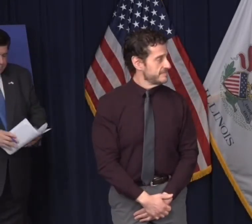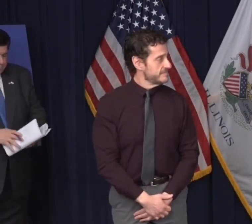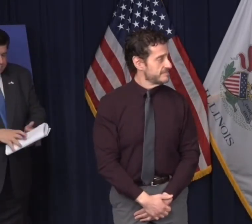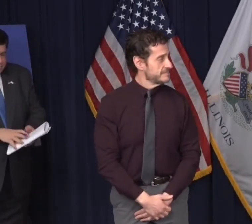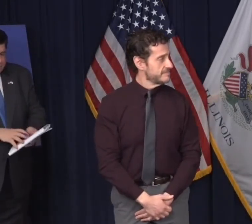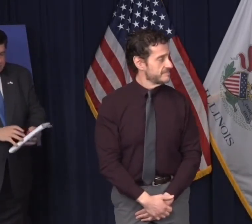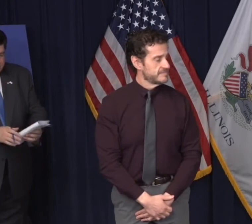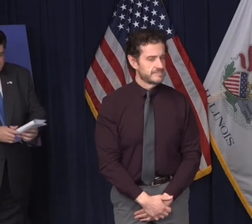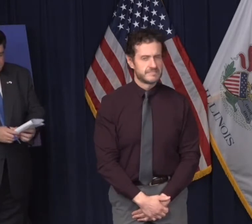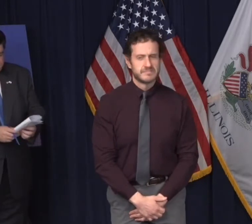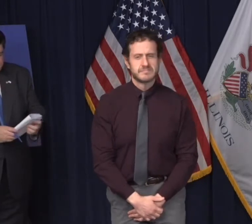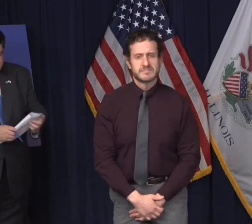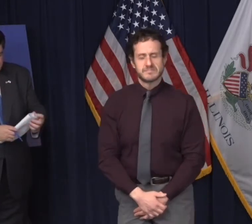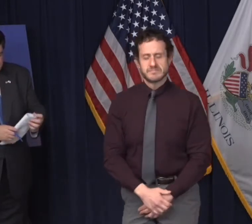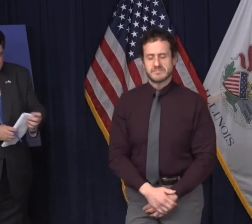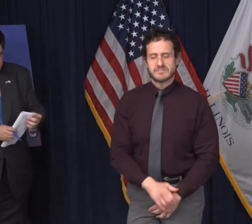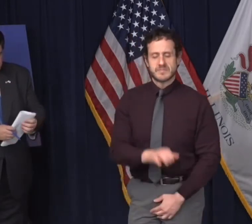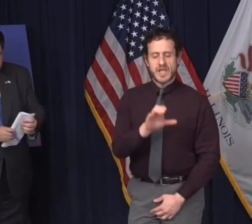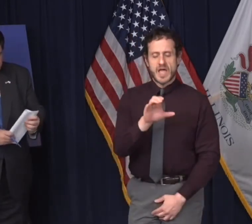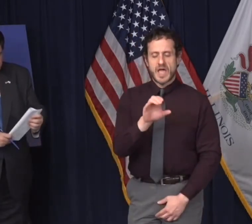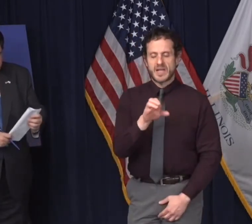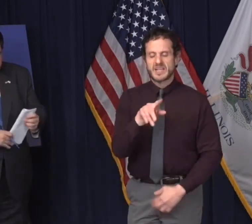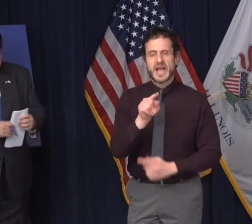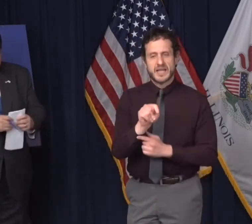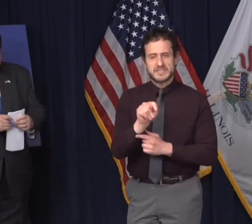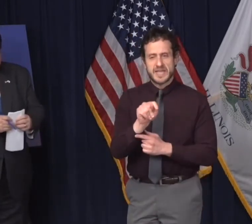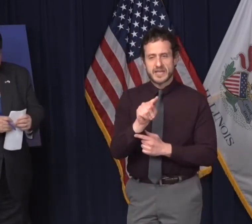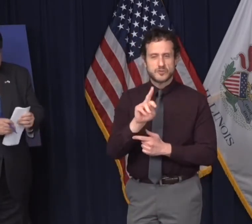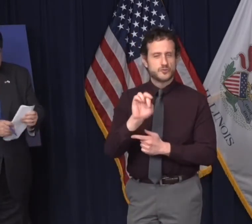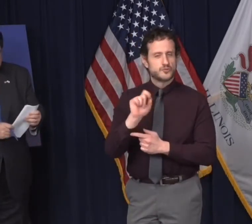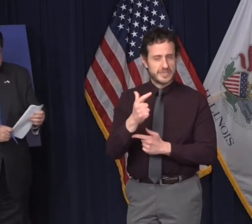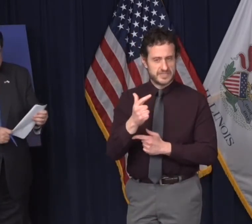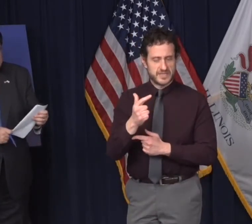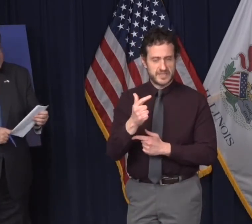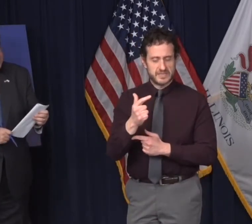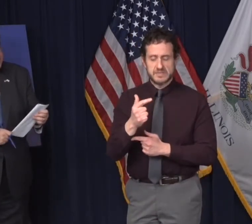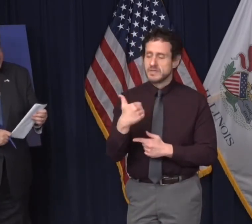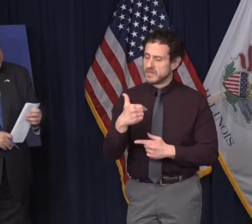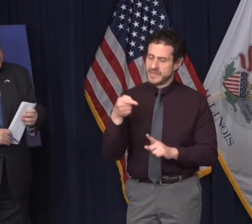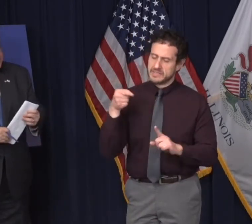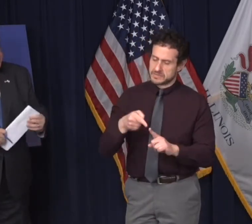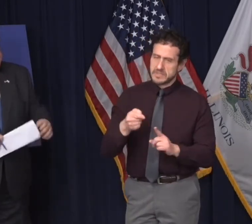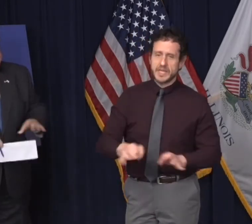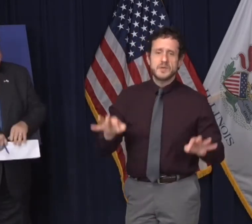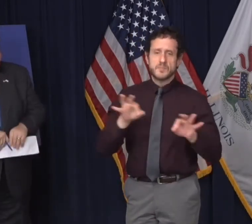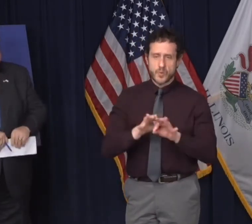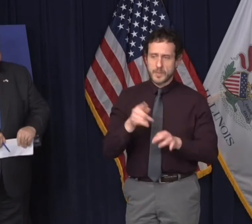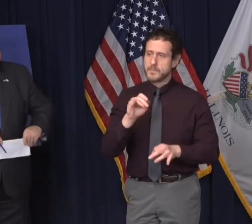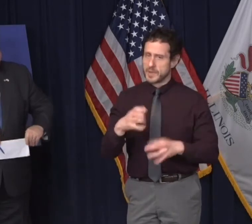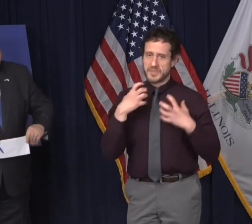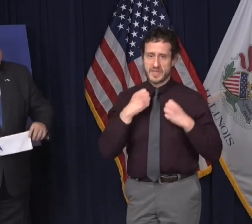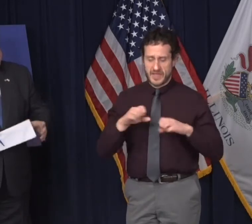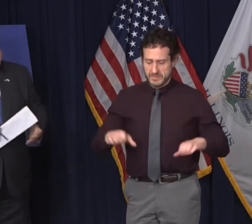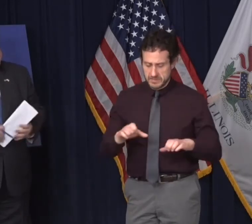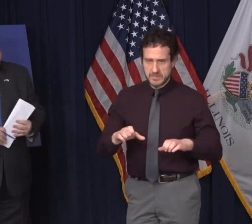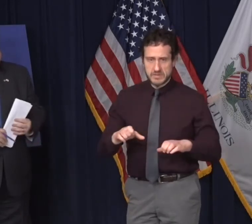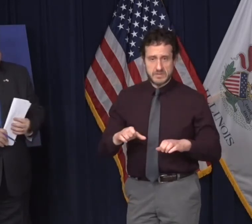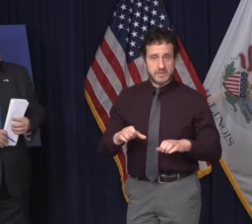GOOD AFTERNOON. SO WHAT IS CONTACT TRACING?